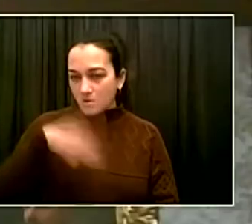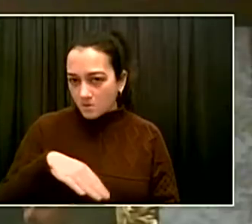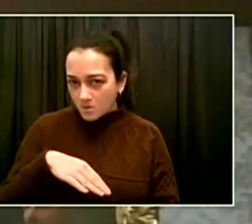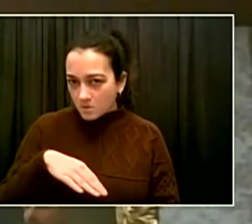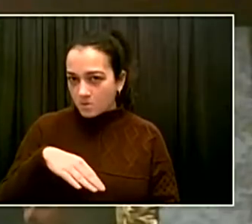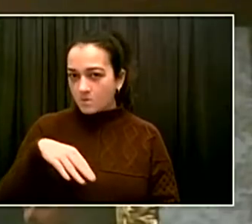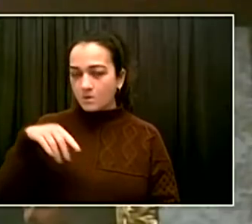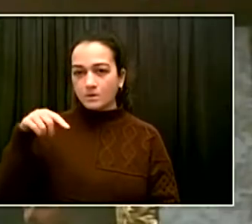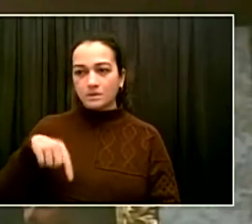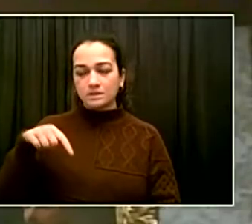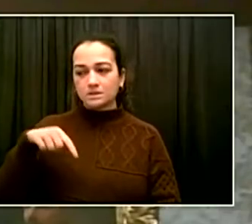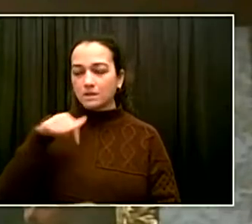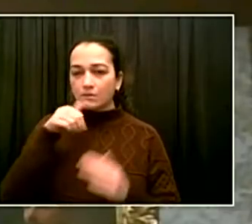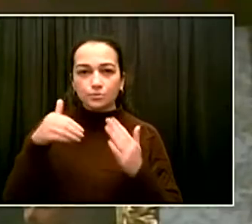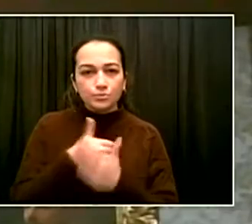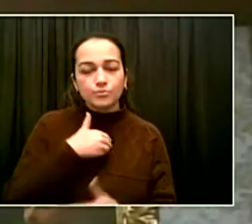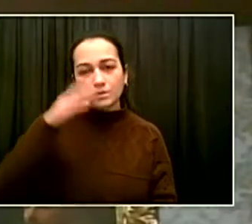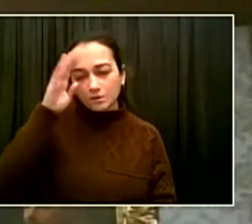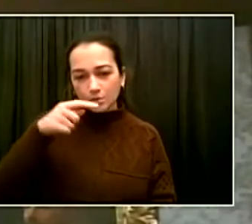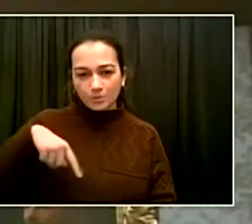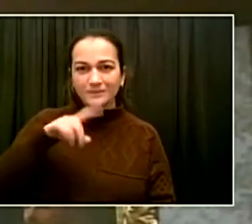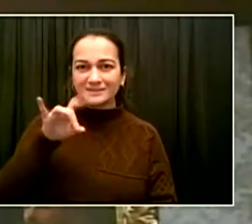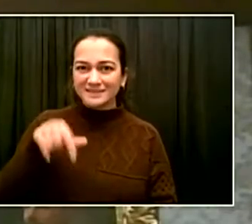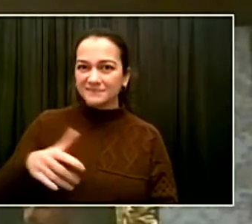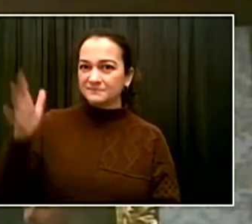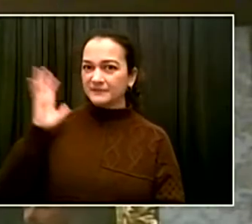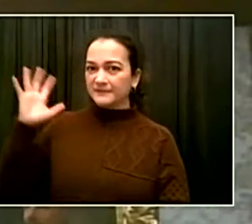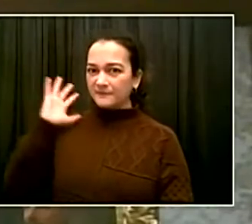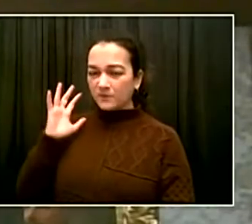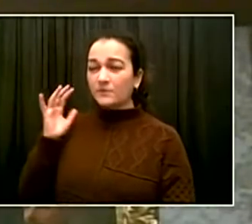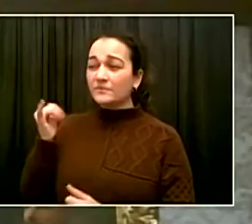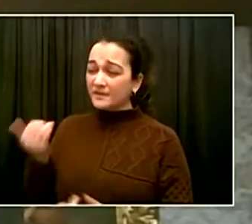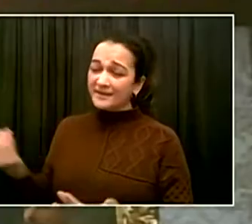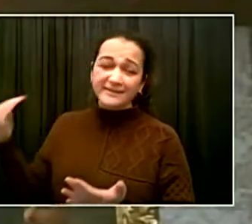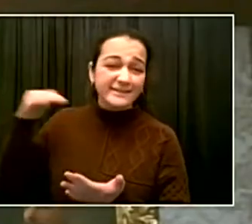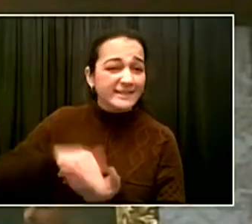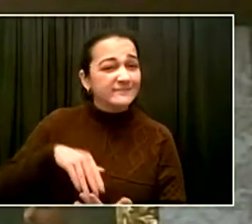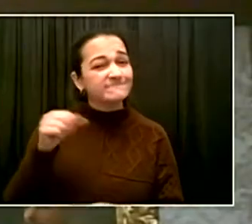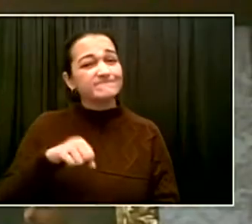WE BEAT COVID BACK. NOW, WE MUST DO IT AGAIN.